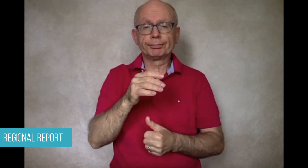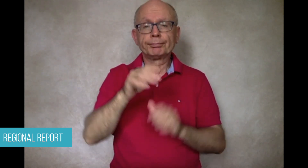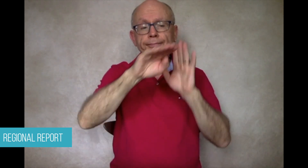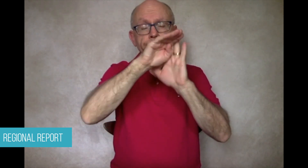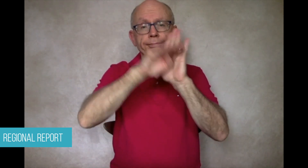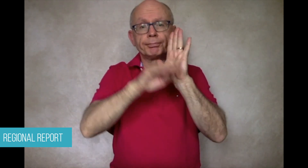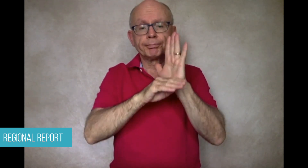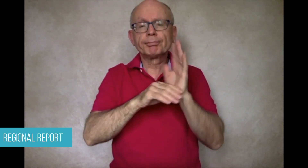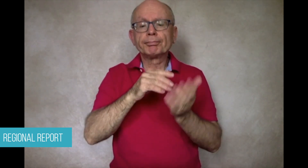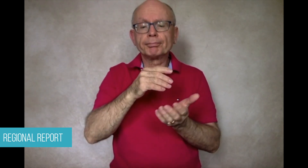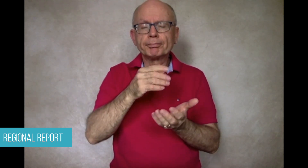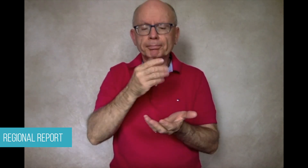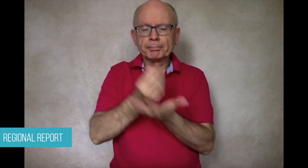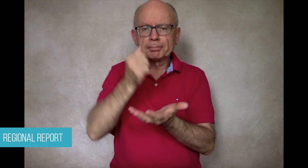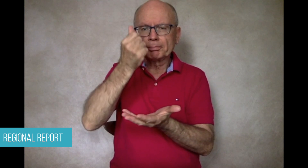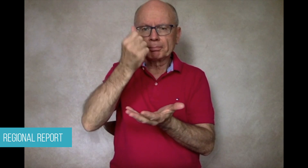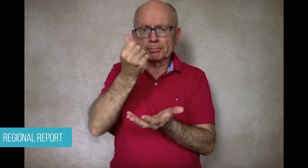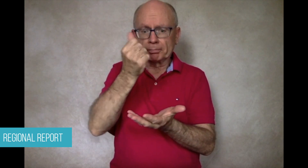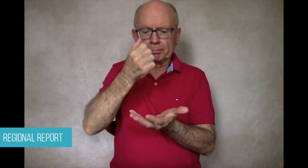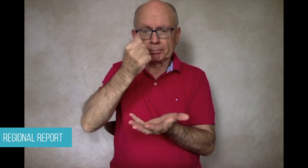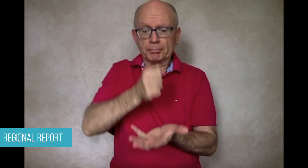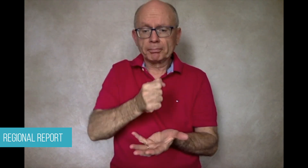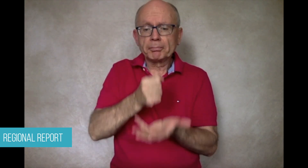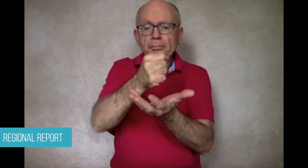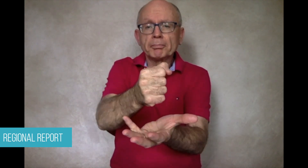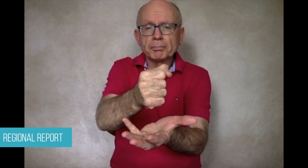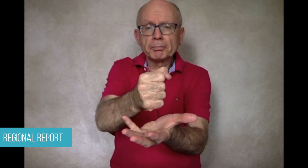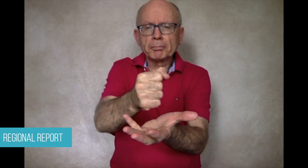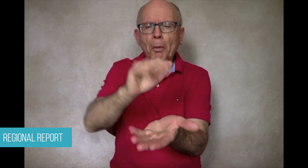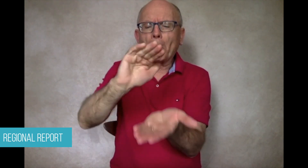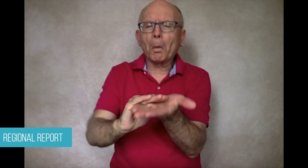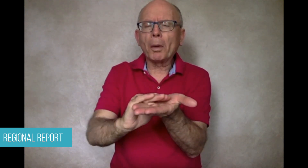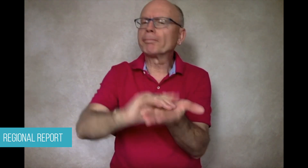support and increase funding, Deaf people must